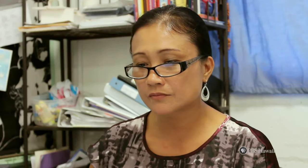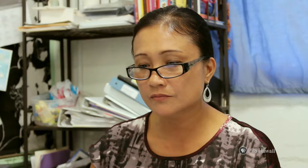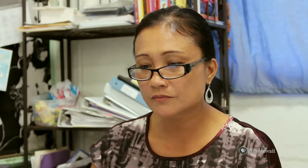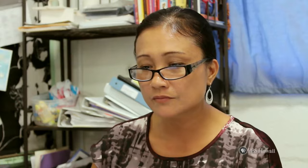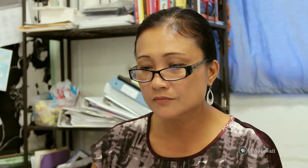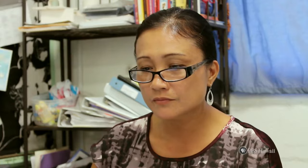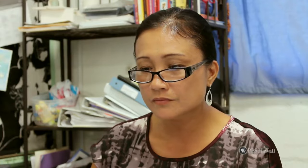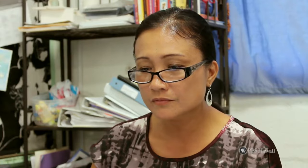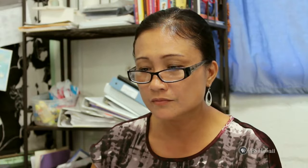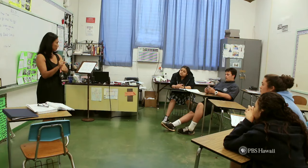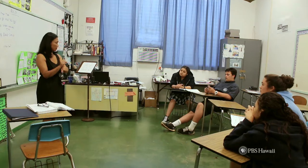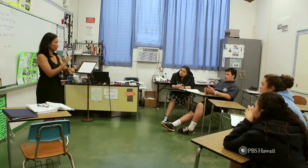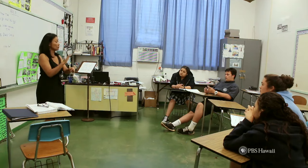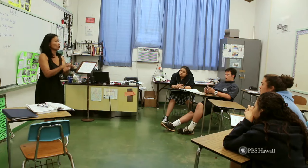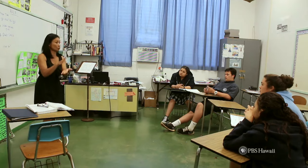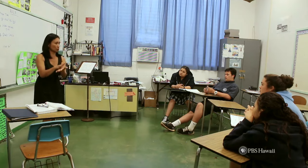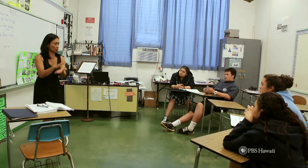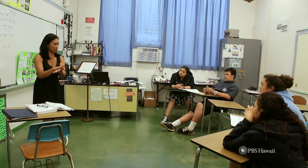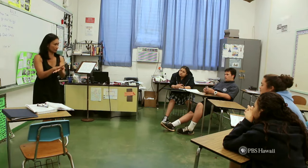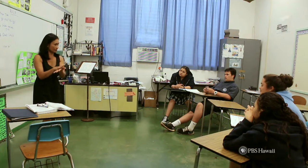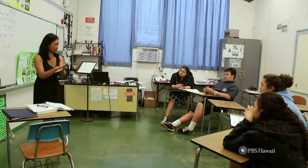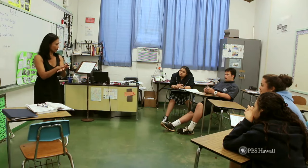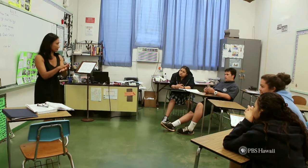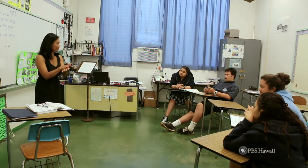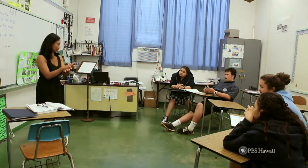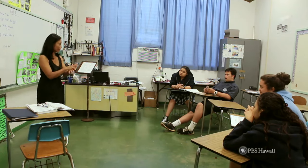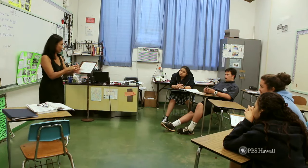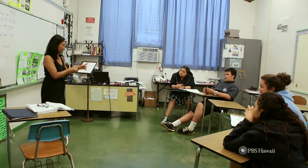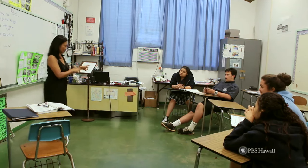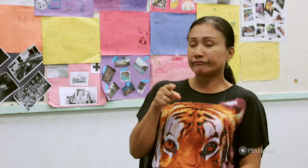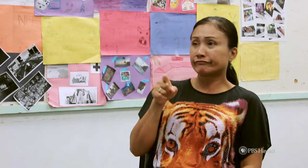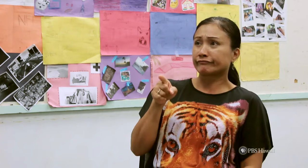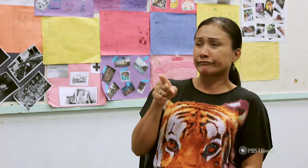inspires her students that ASL can be easily understood.